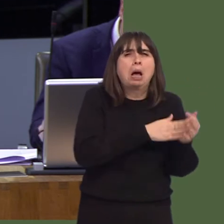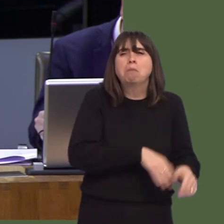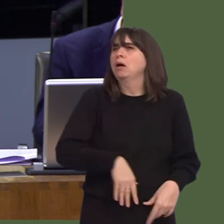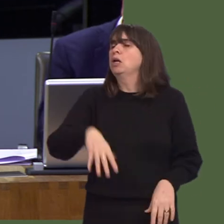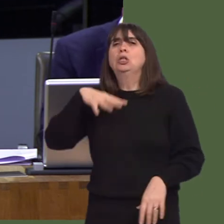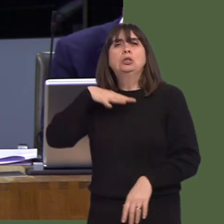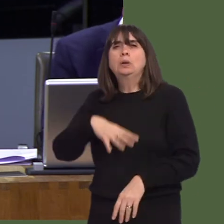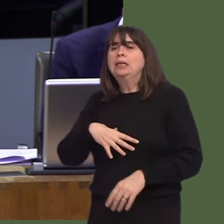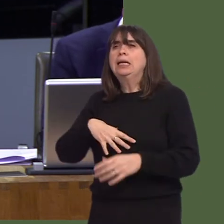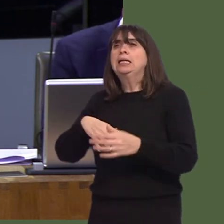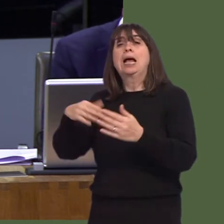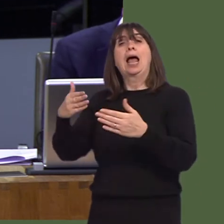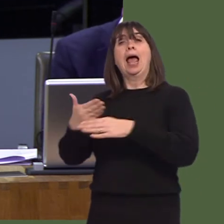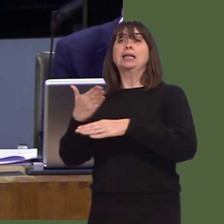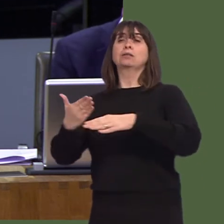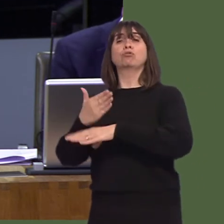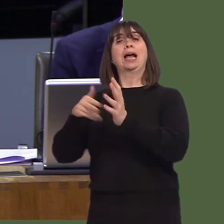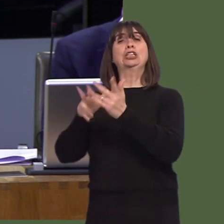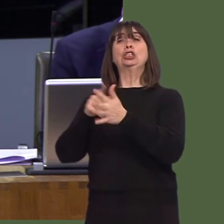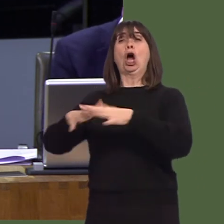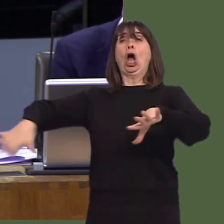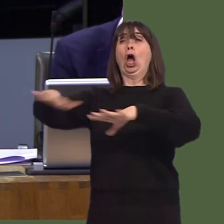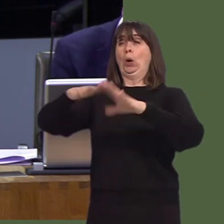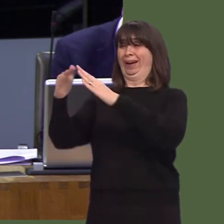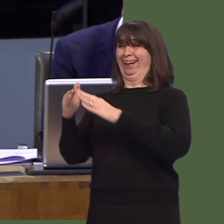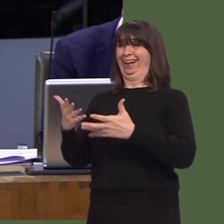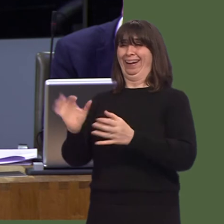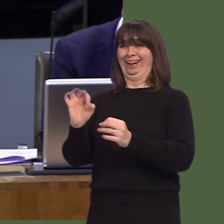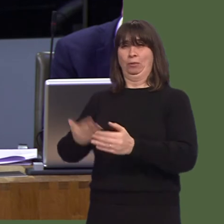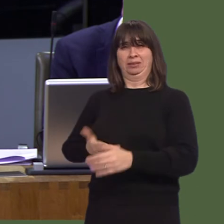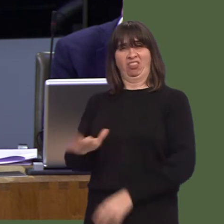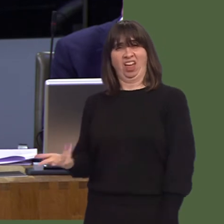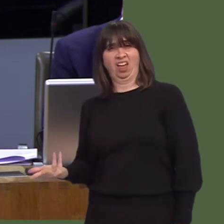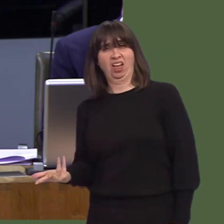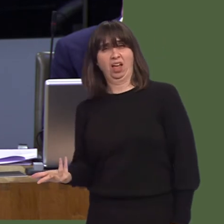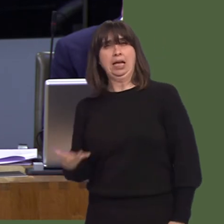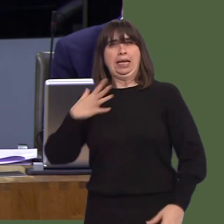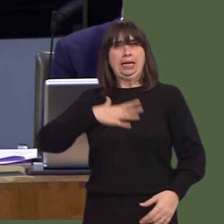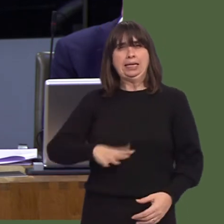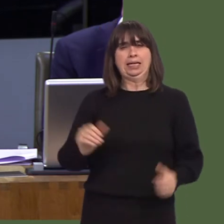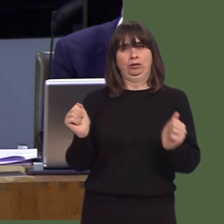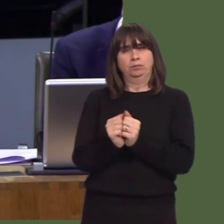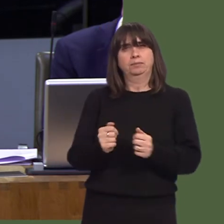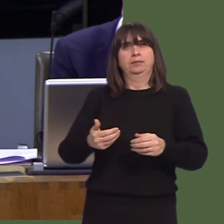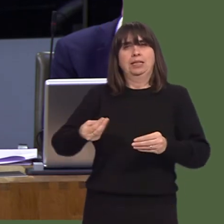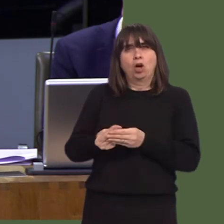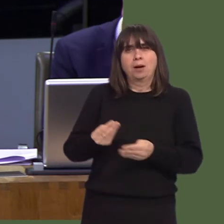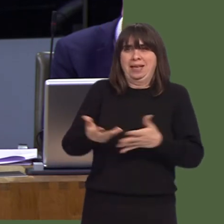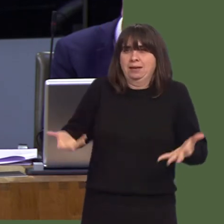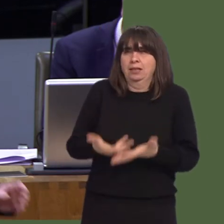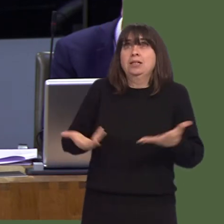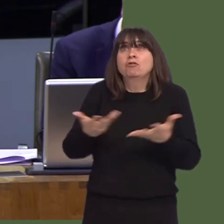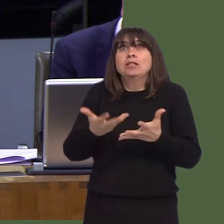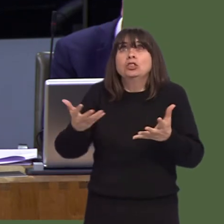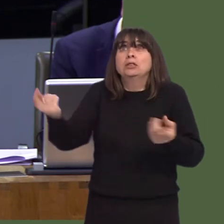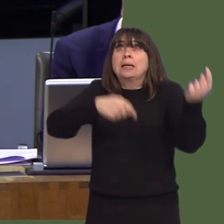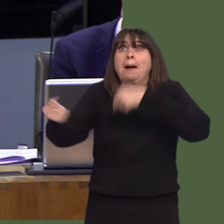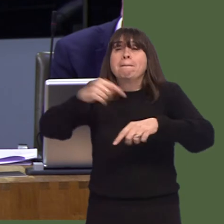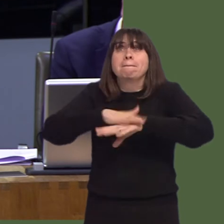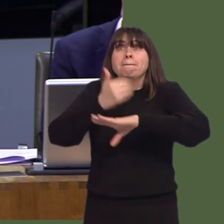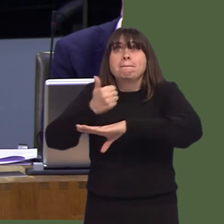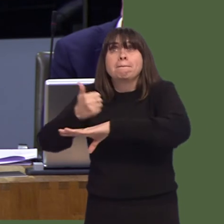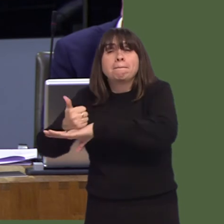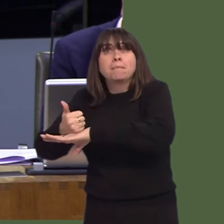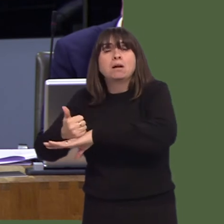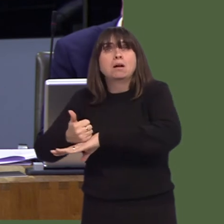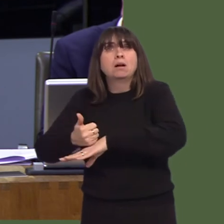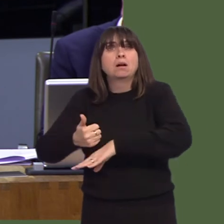a prosperous economic future is to remain in the customs union and in the single market?